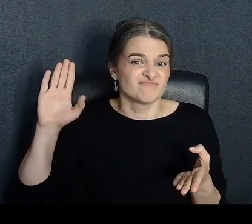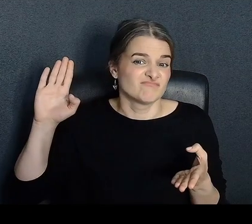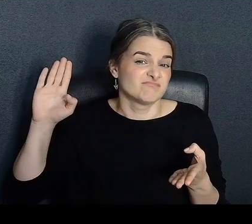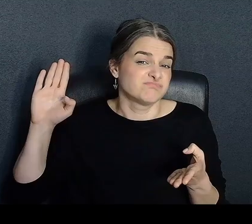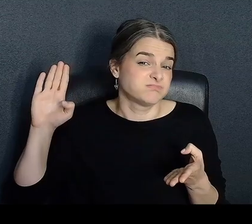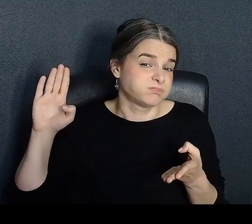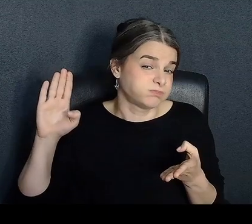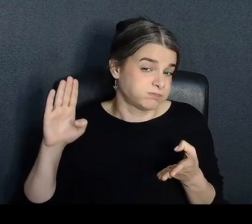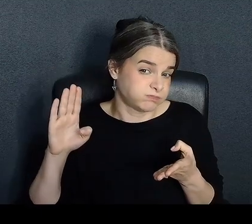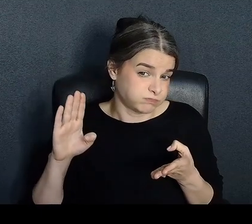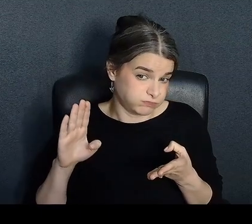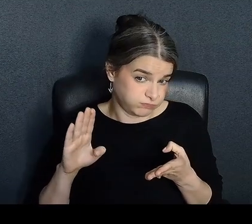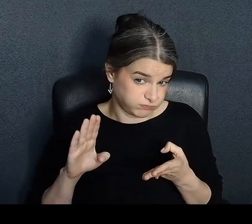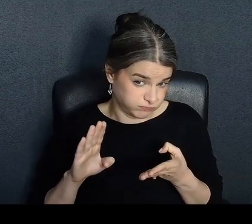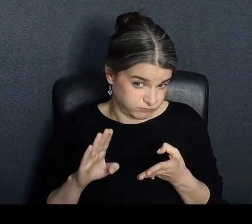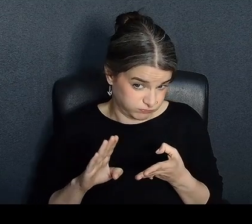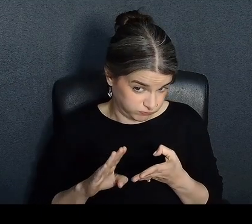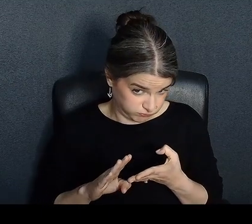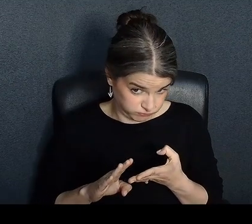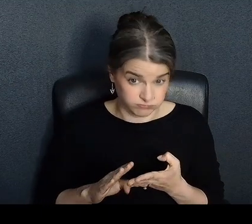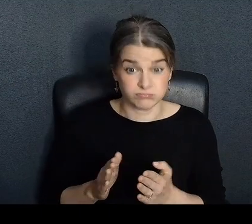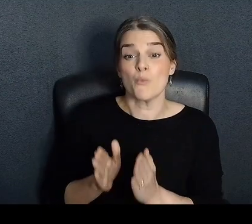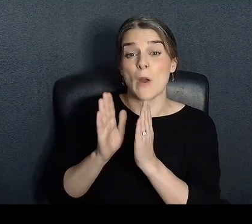for this type of equipment, but we still